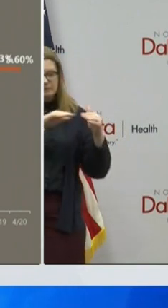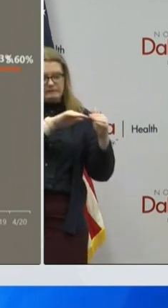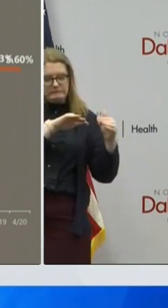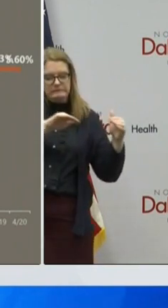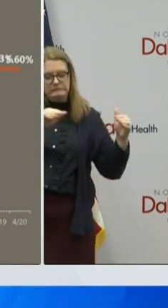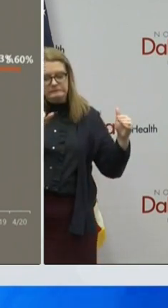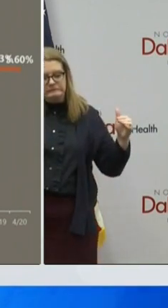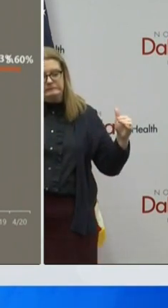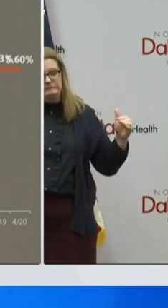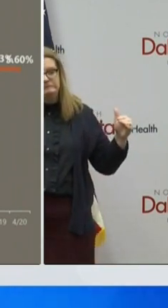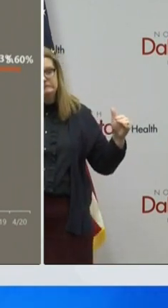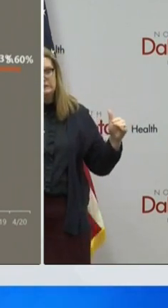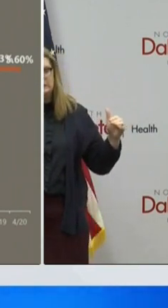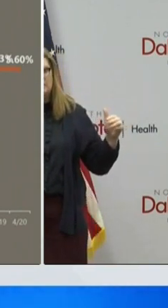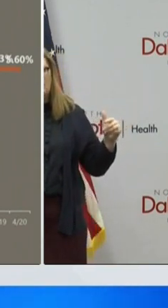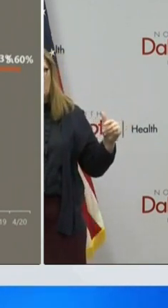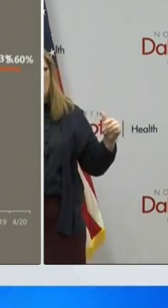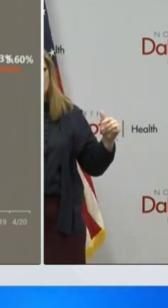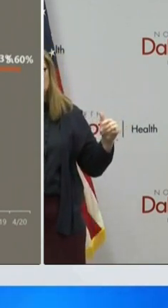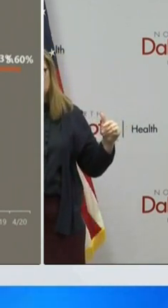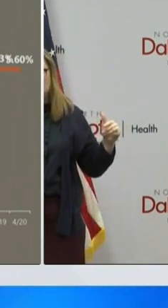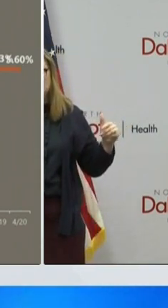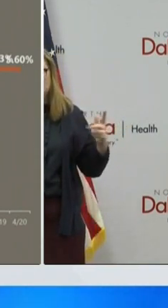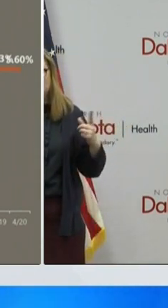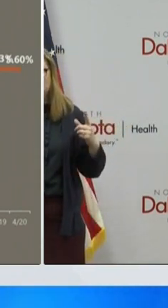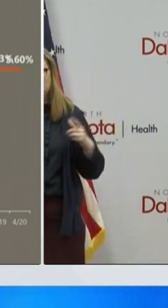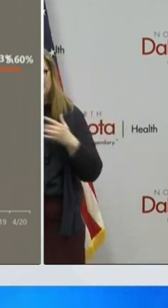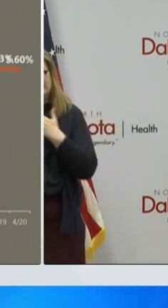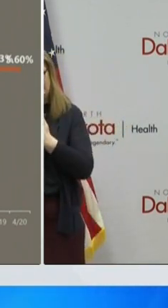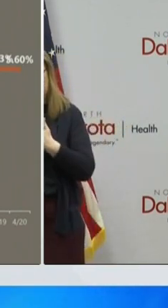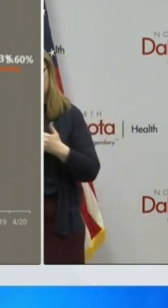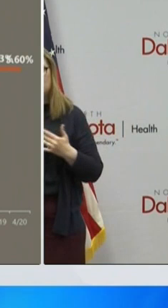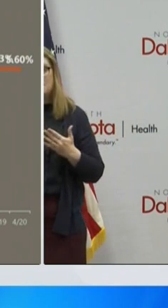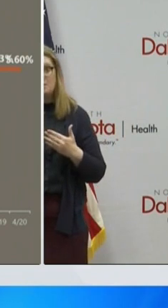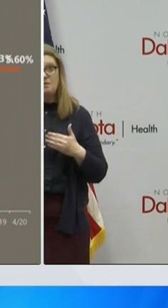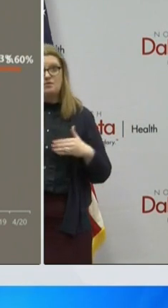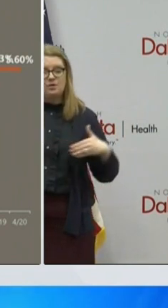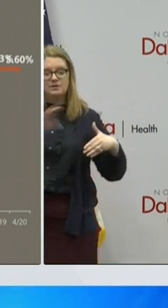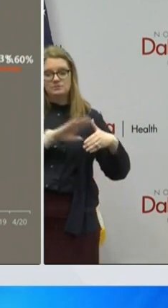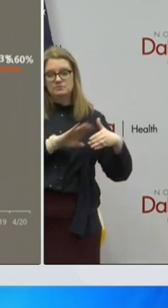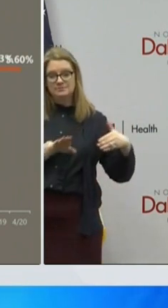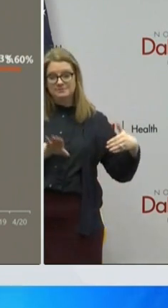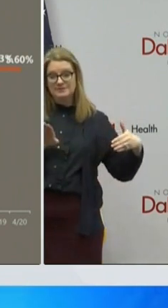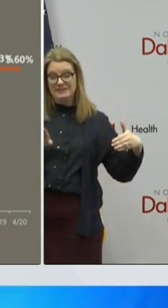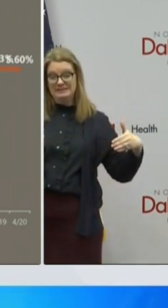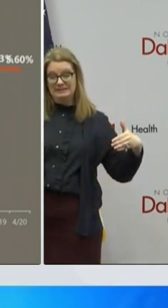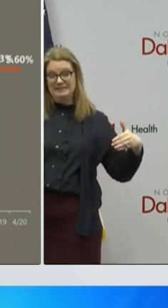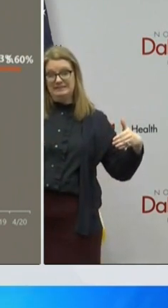PHASE ONE REOPENING, WE HAVE BEEN ABLE TO FLATTEN THAT OUT